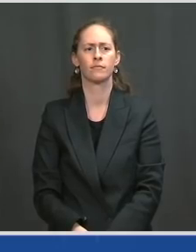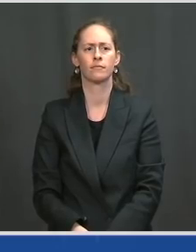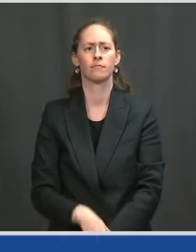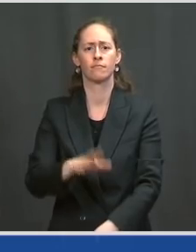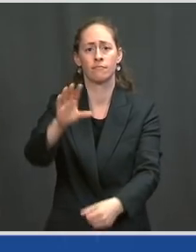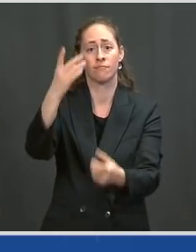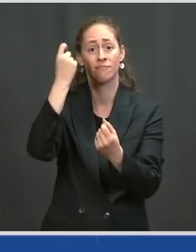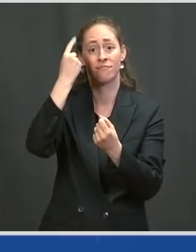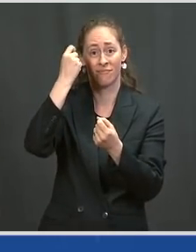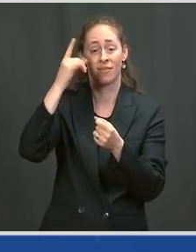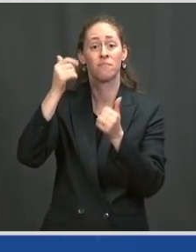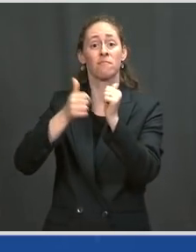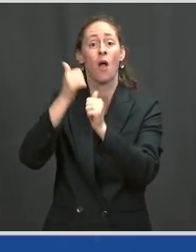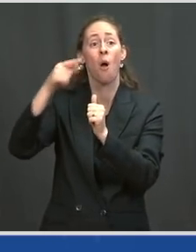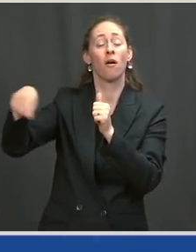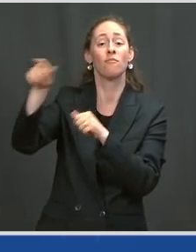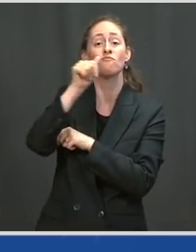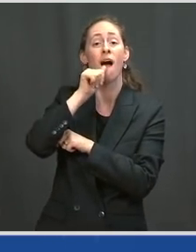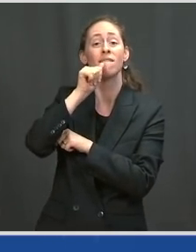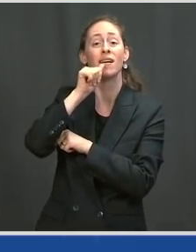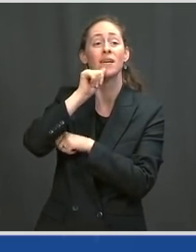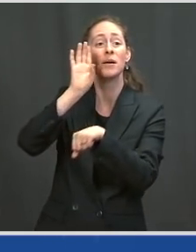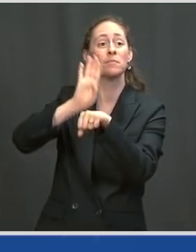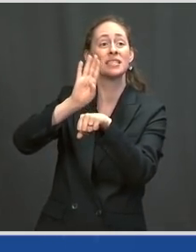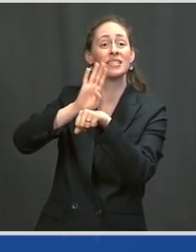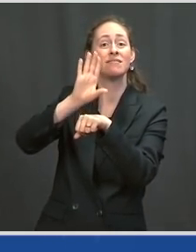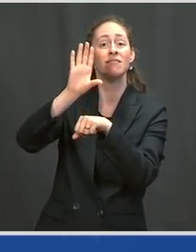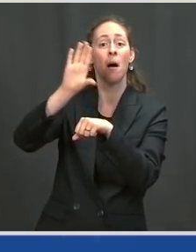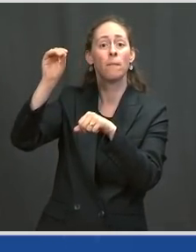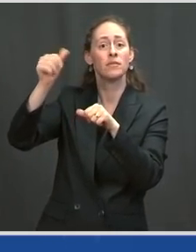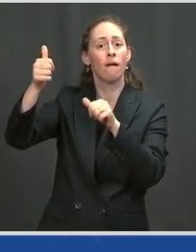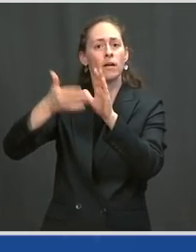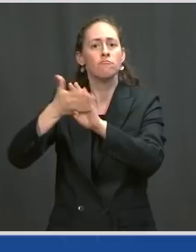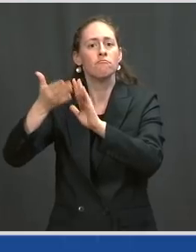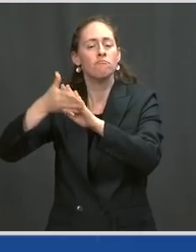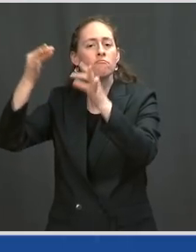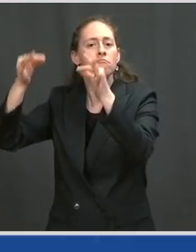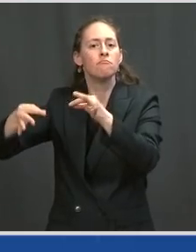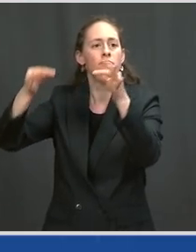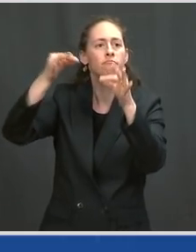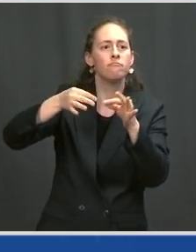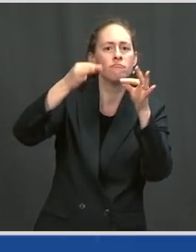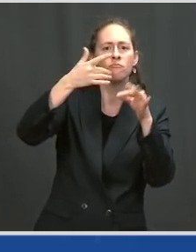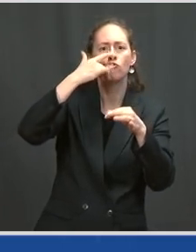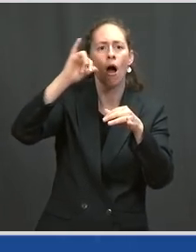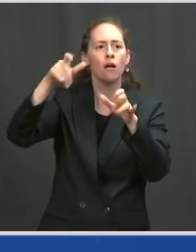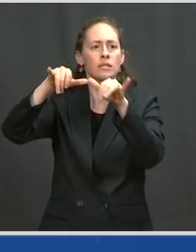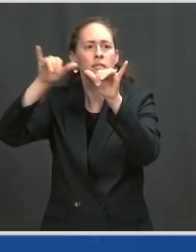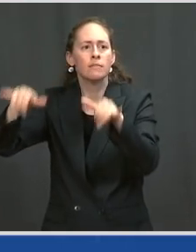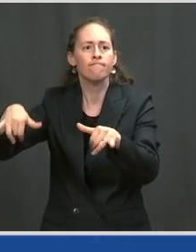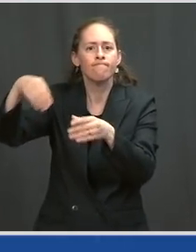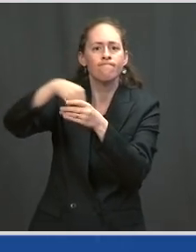on cybersecurity. So to jumpstart greater private-sector investment in cybersecurity,